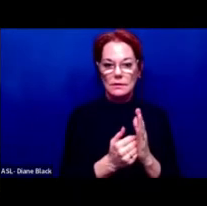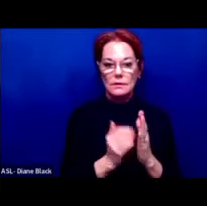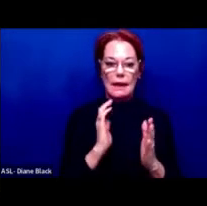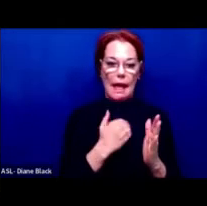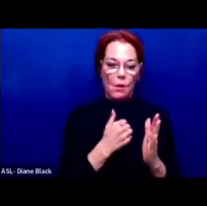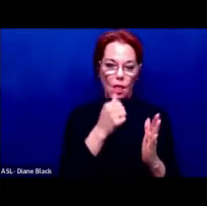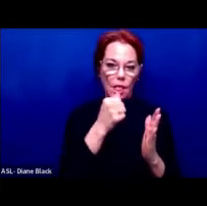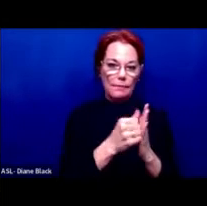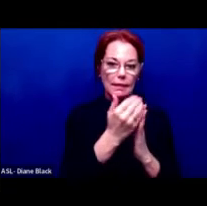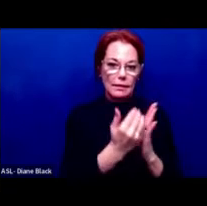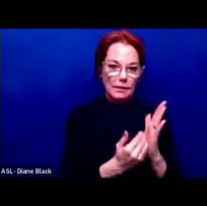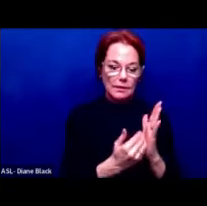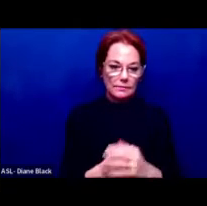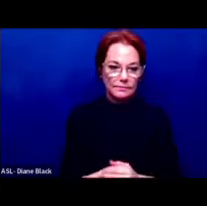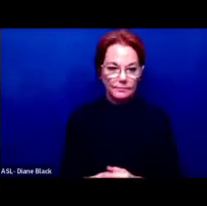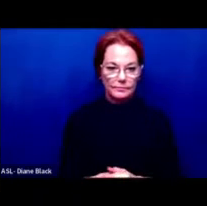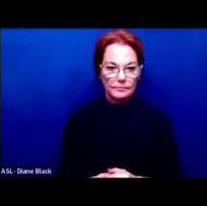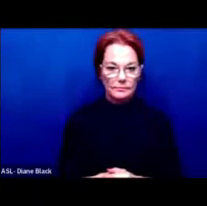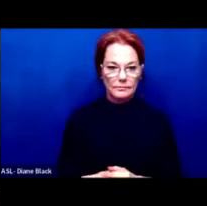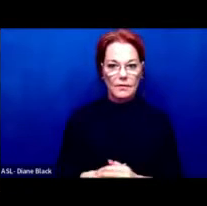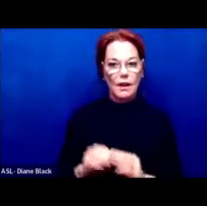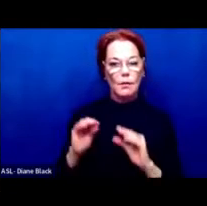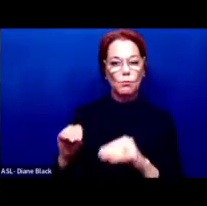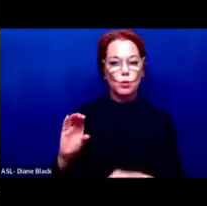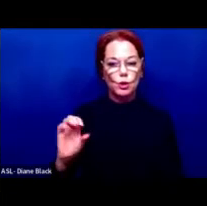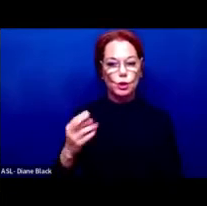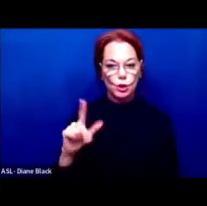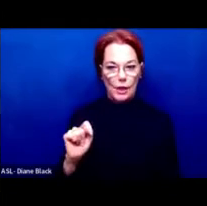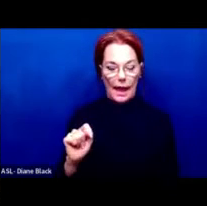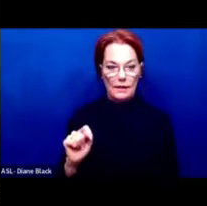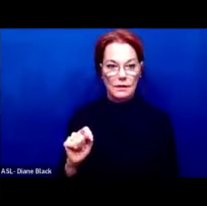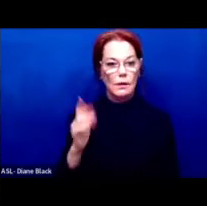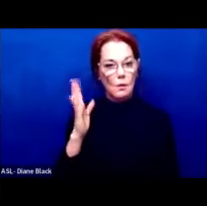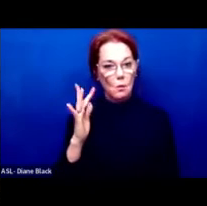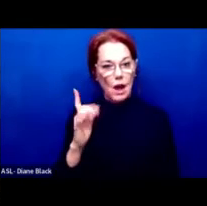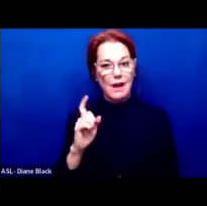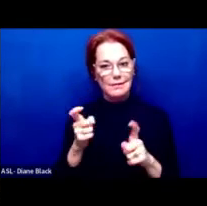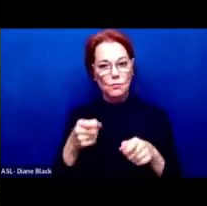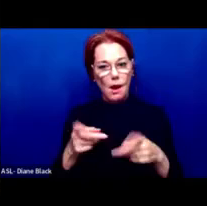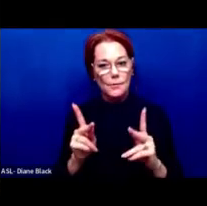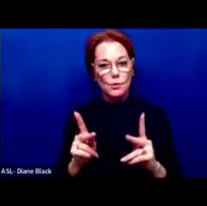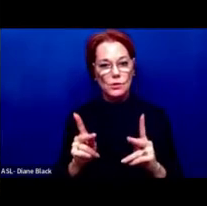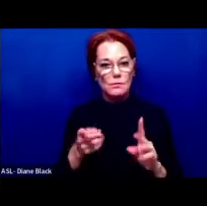And so that's going to give you an opportunity to participate and hear about other things that